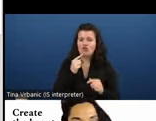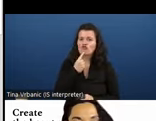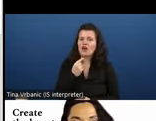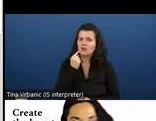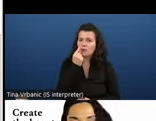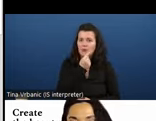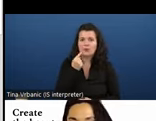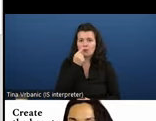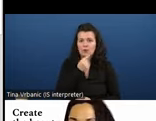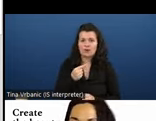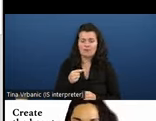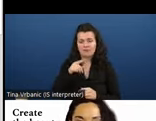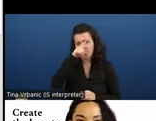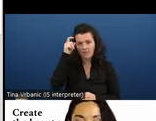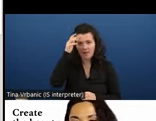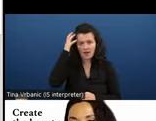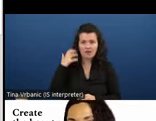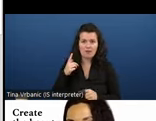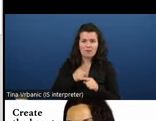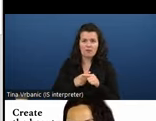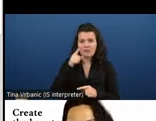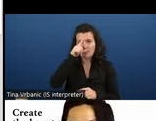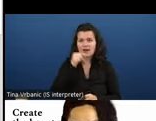a black truck Nicholas as well as a black blazer.